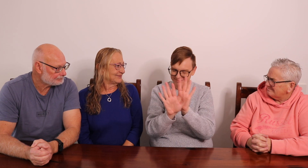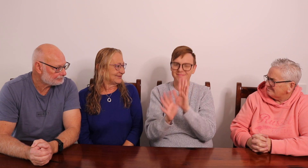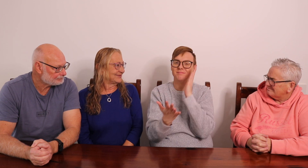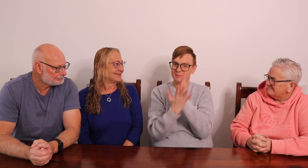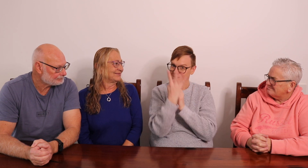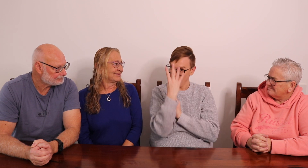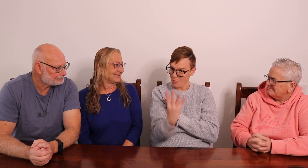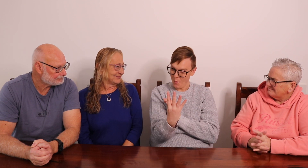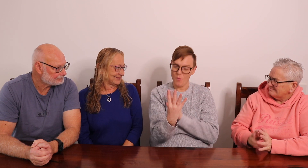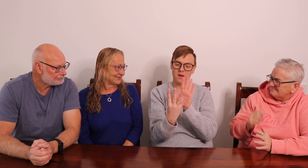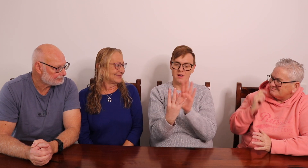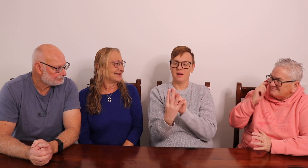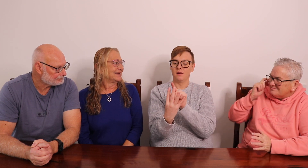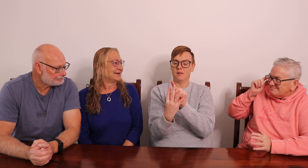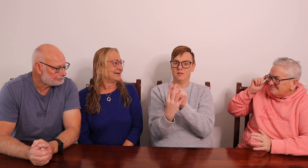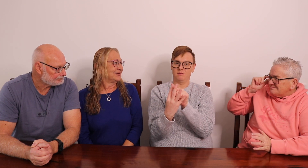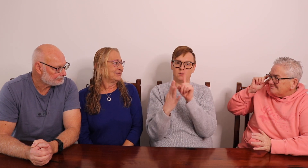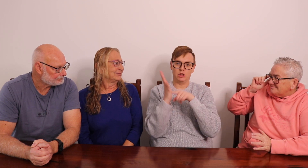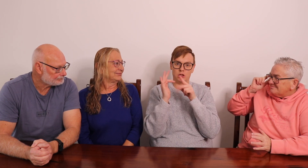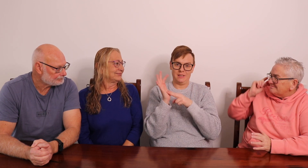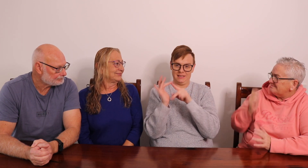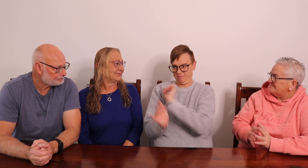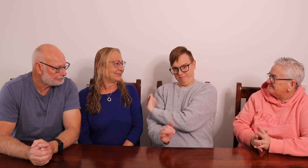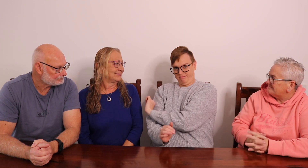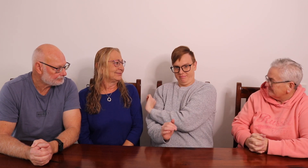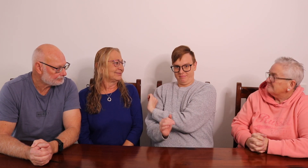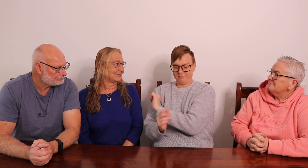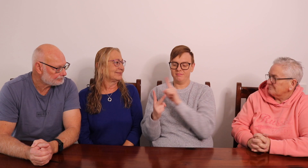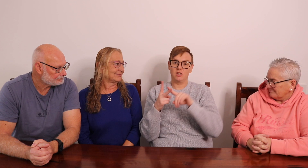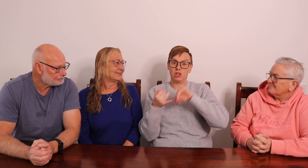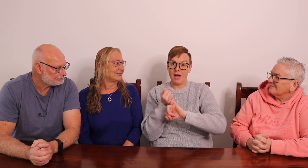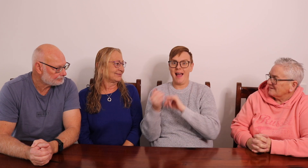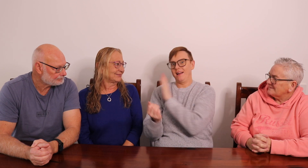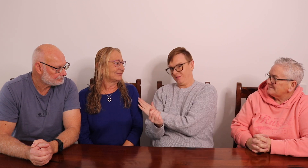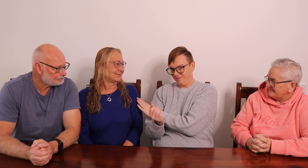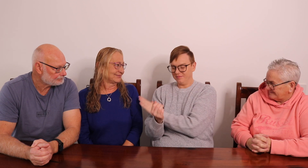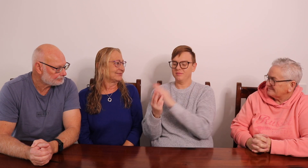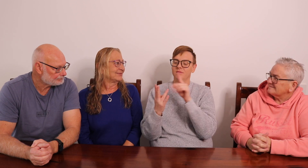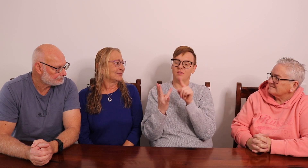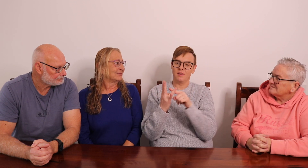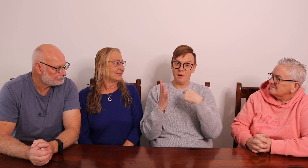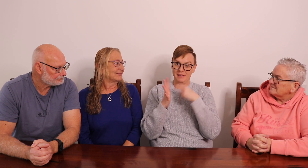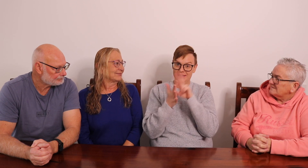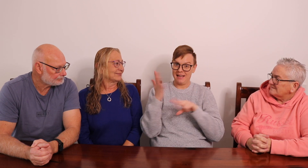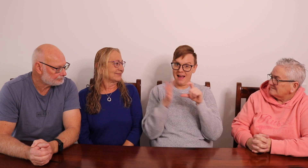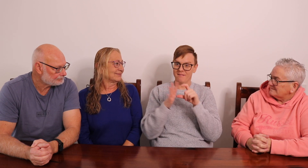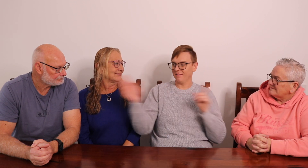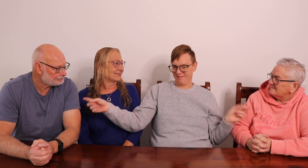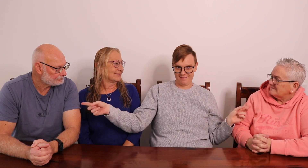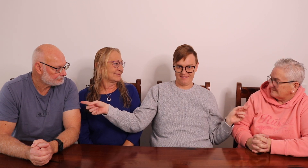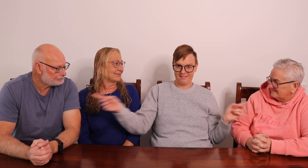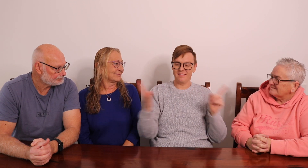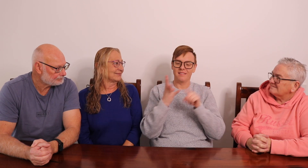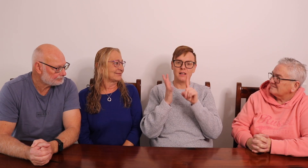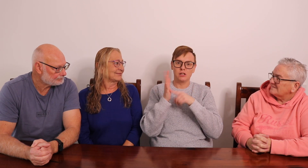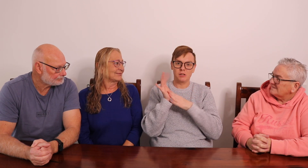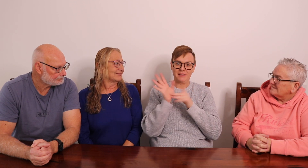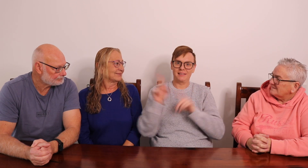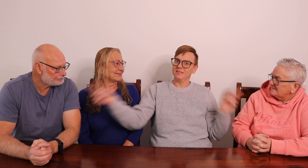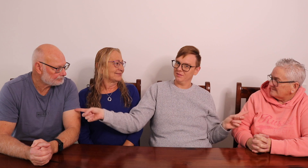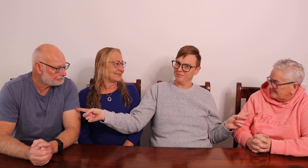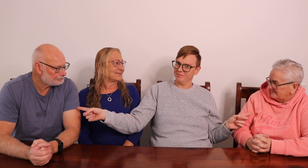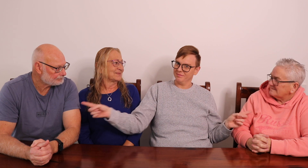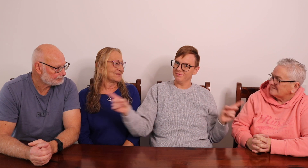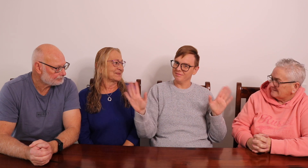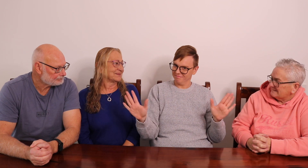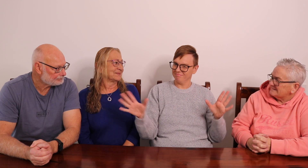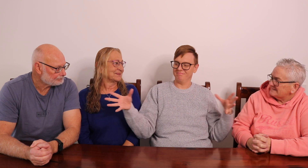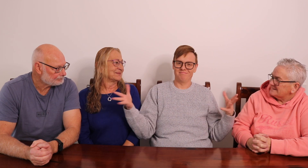J (Mum's), S (Mum's), me (Ma and Dad), J (Ma and Dad).